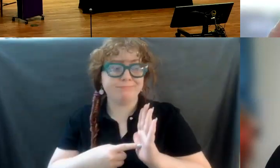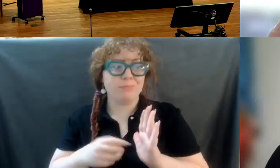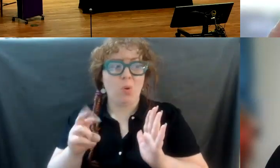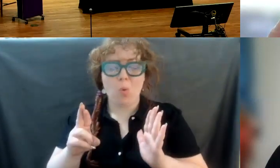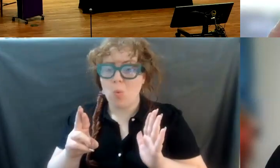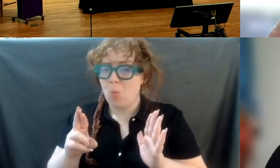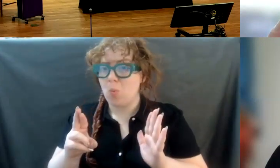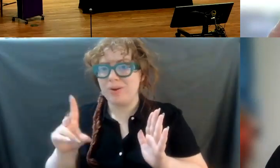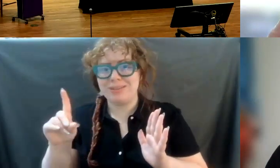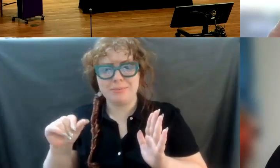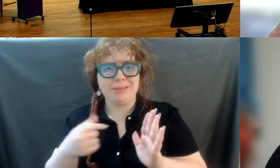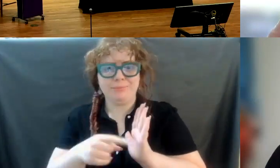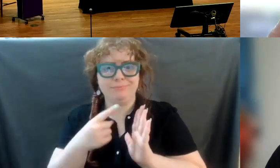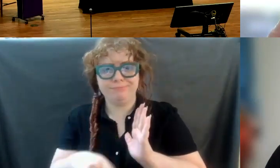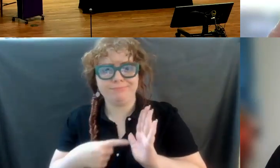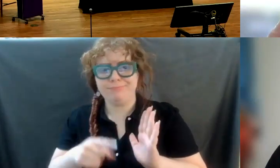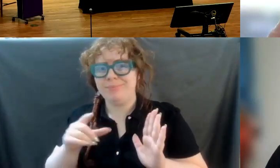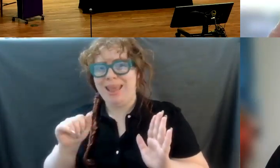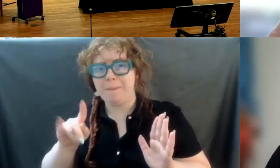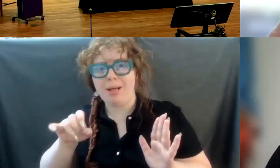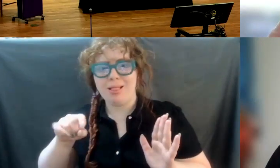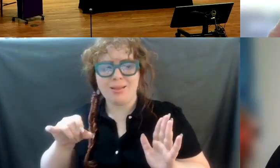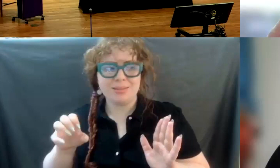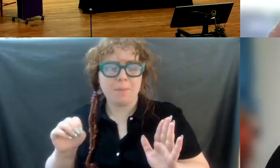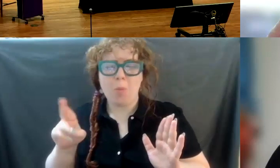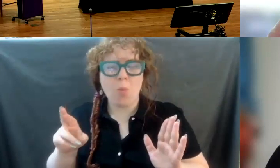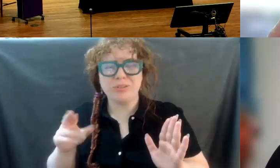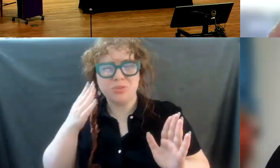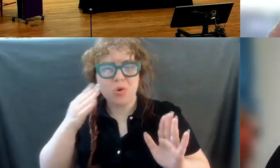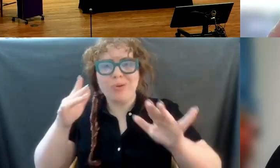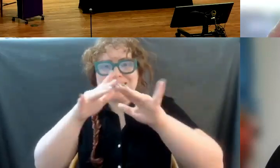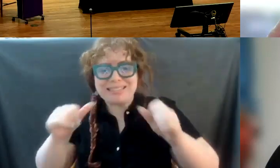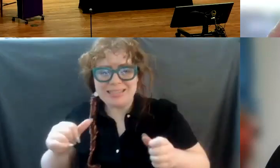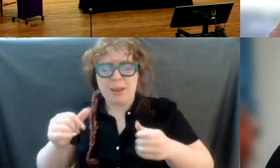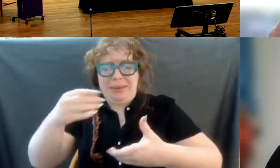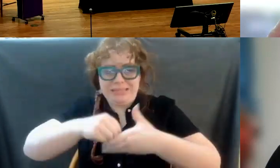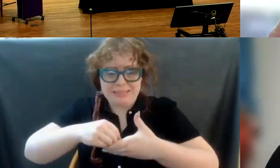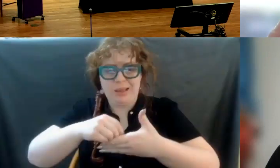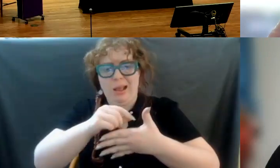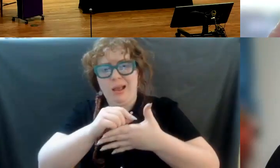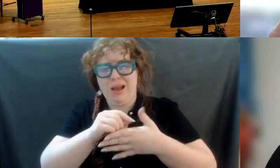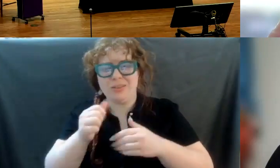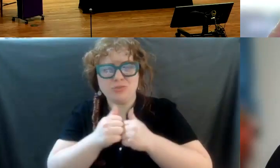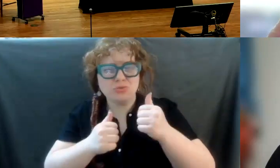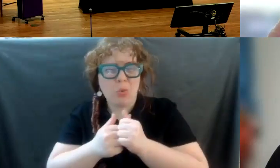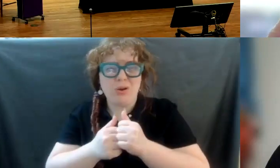as one of the bigger challenges as well as resources, community organizing.